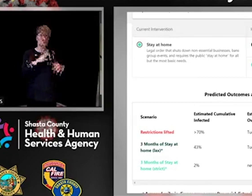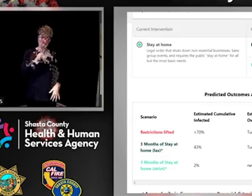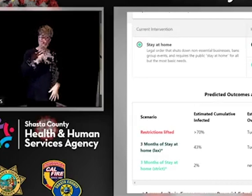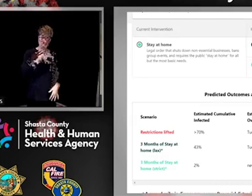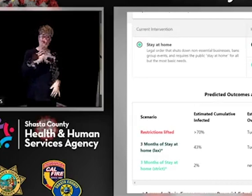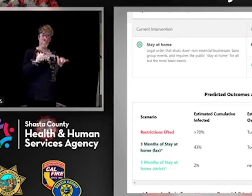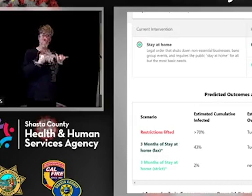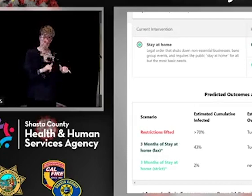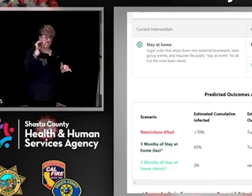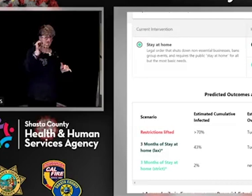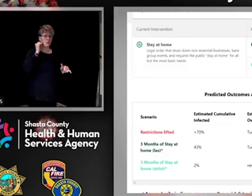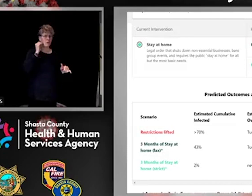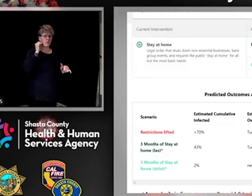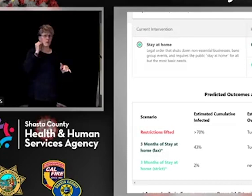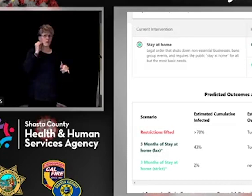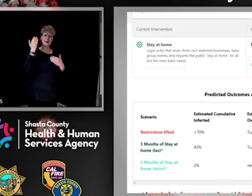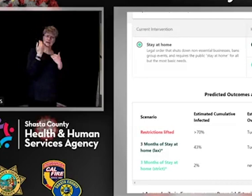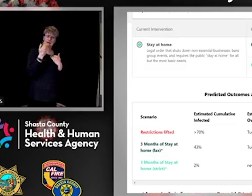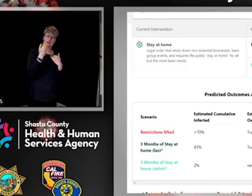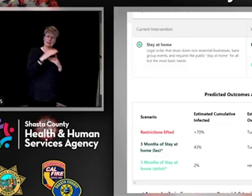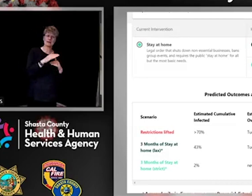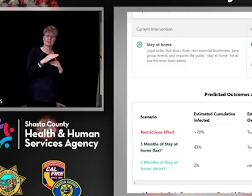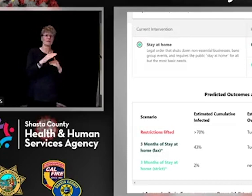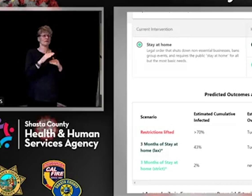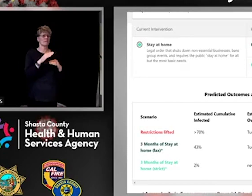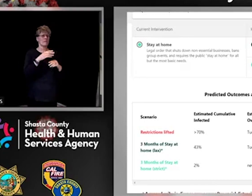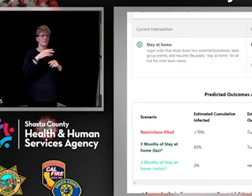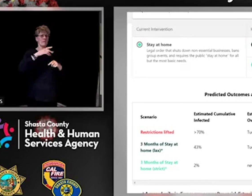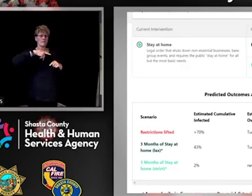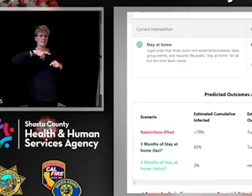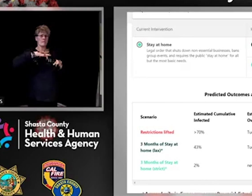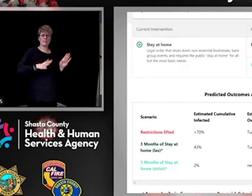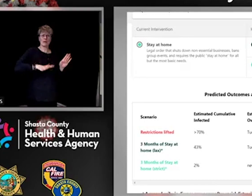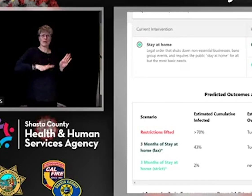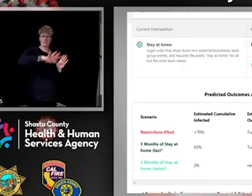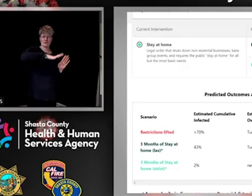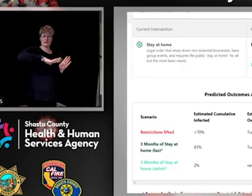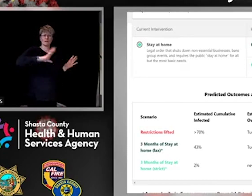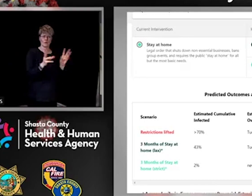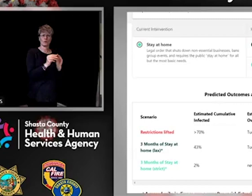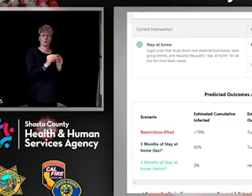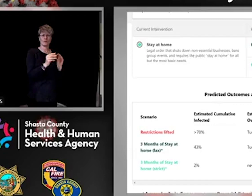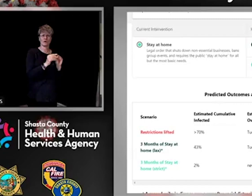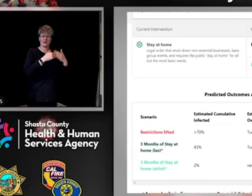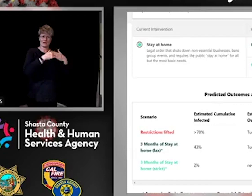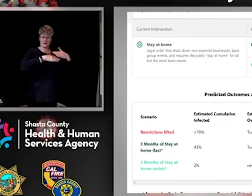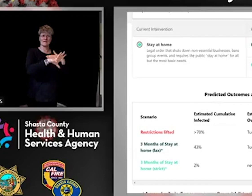over 50 people, public advocacy around social distancing and enhanced hygiene, possible